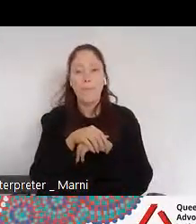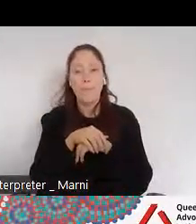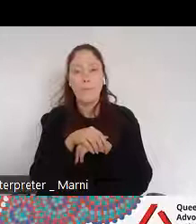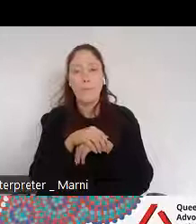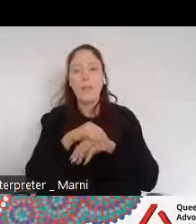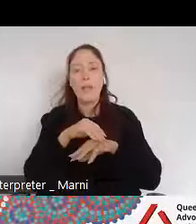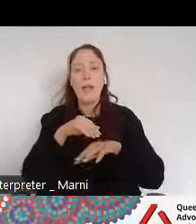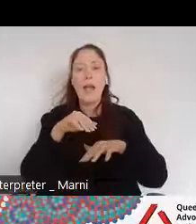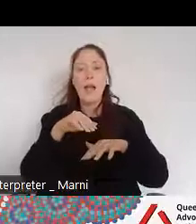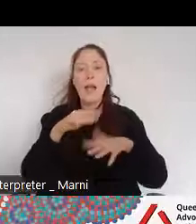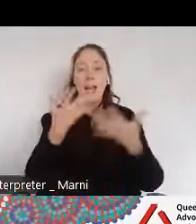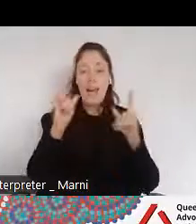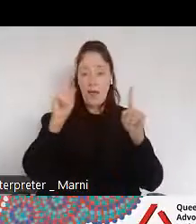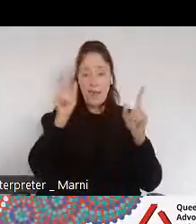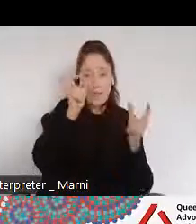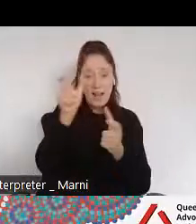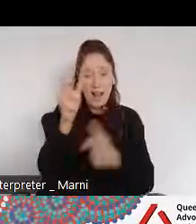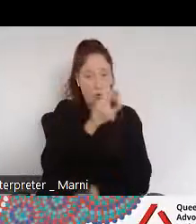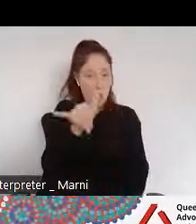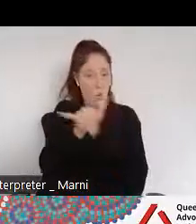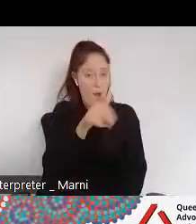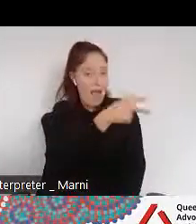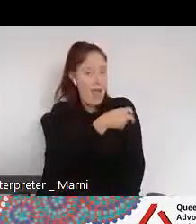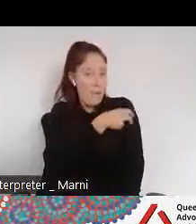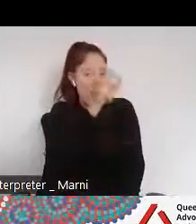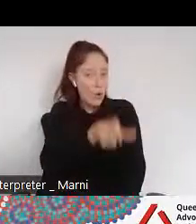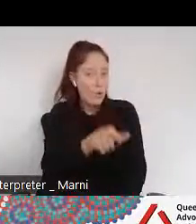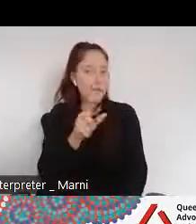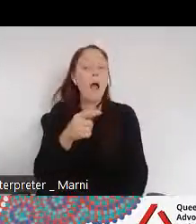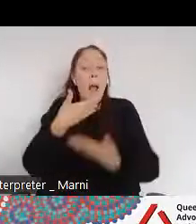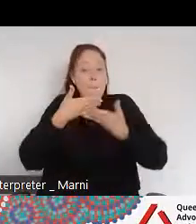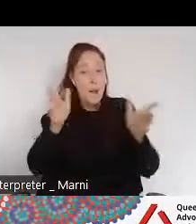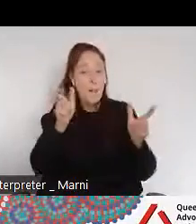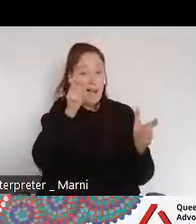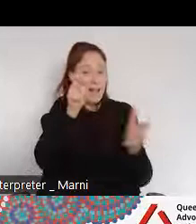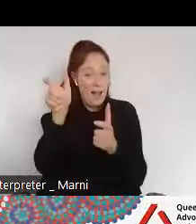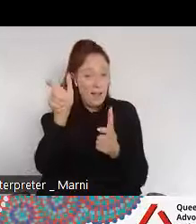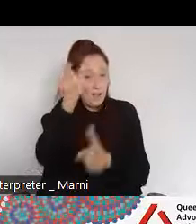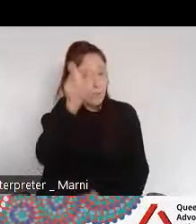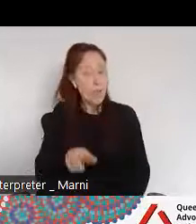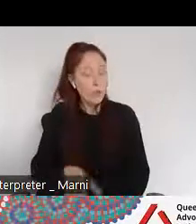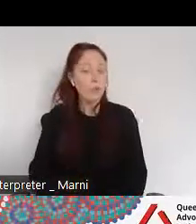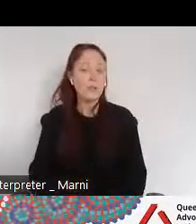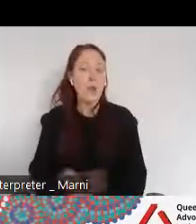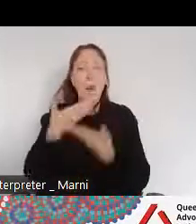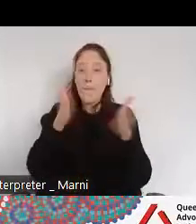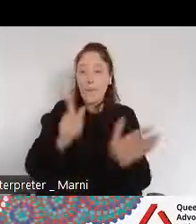or current guardians or administrators. The public guardian, or the Public Trustee